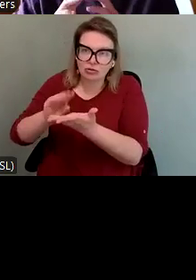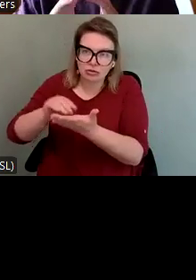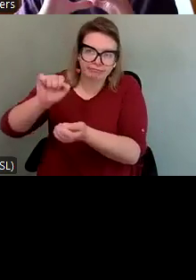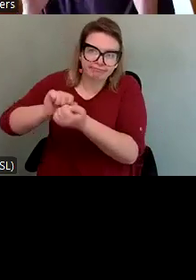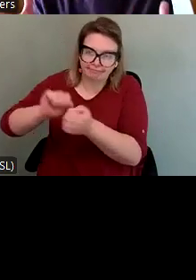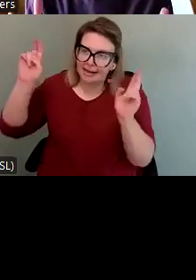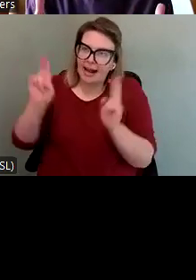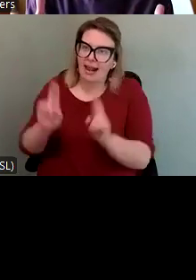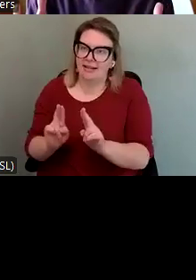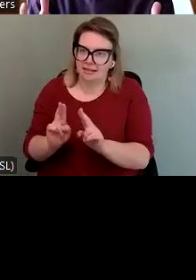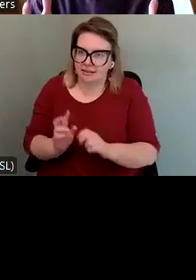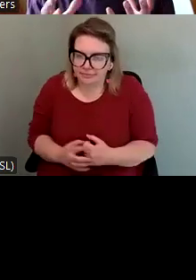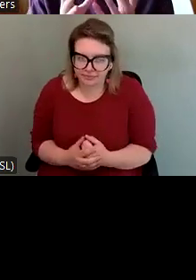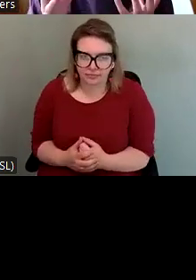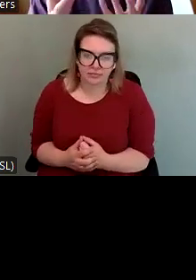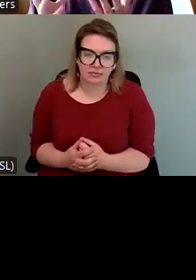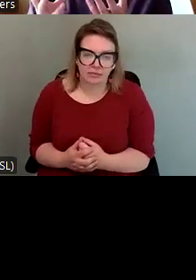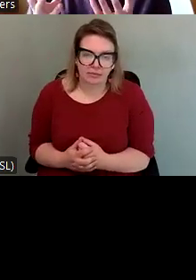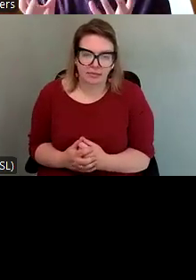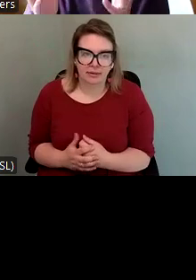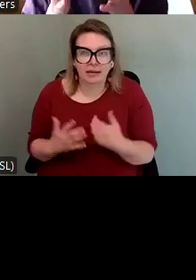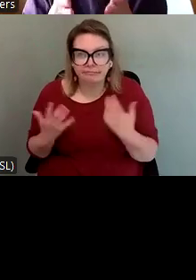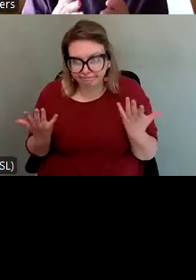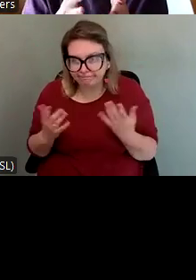With those things in place, it means that they're not effective